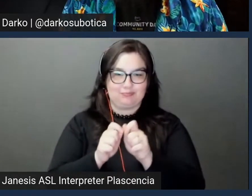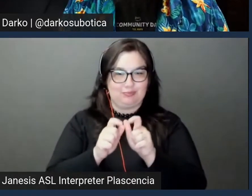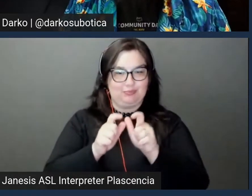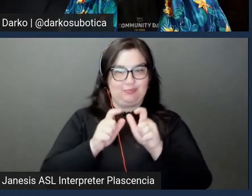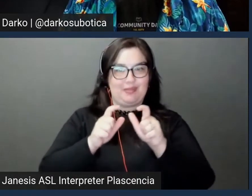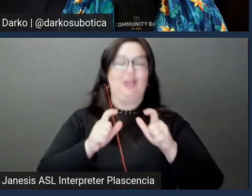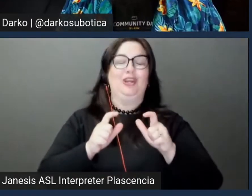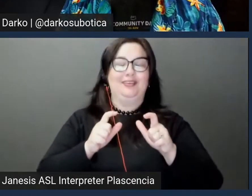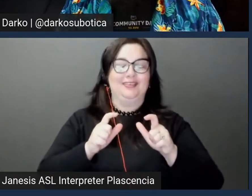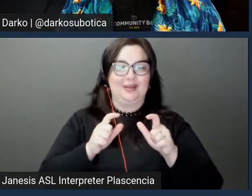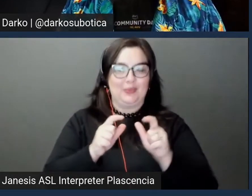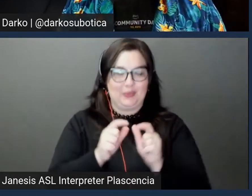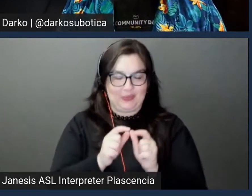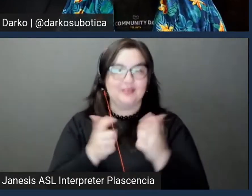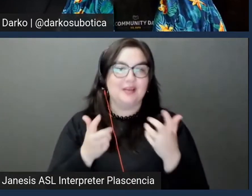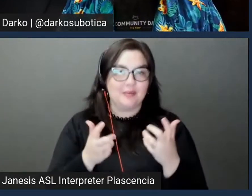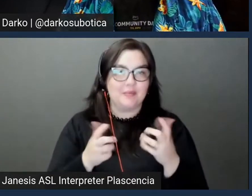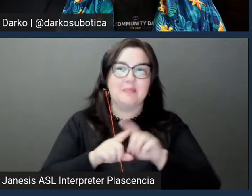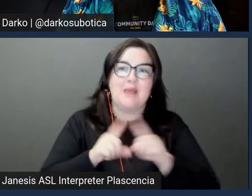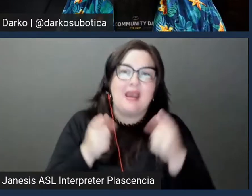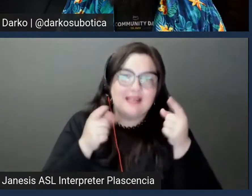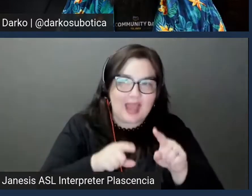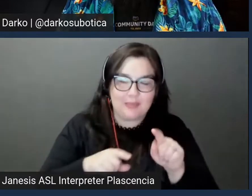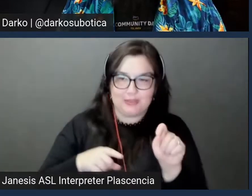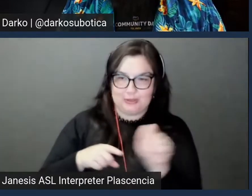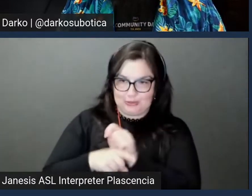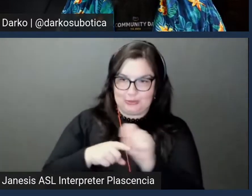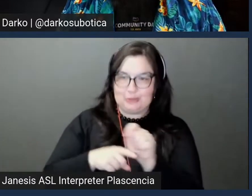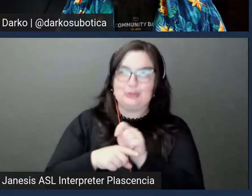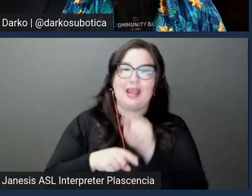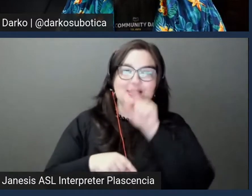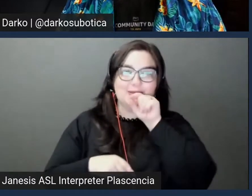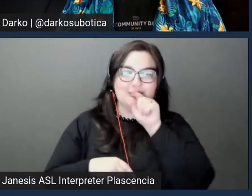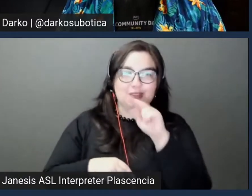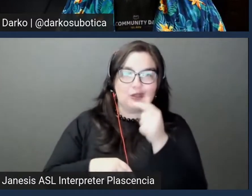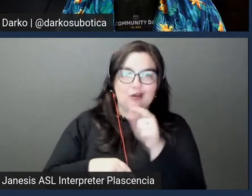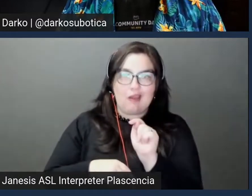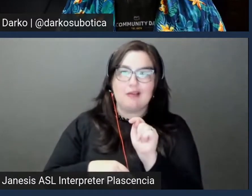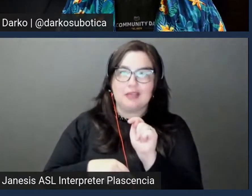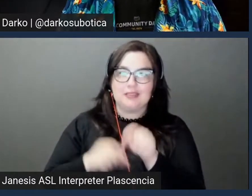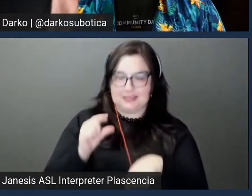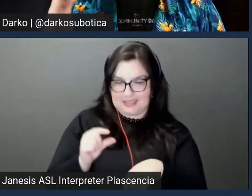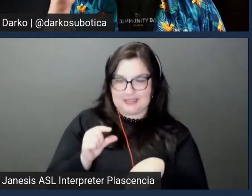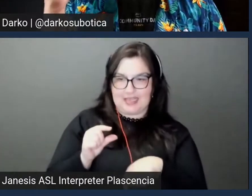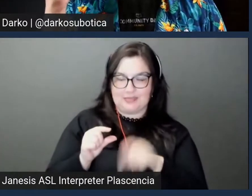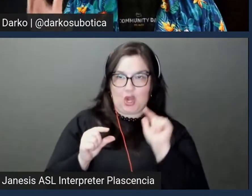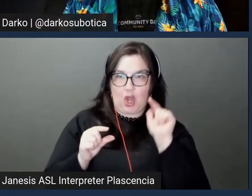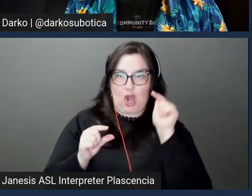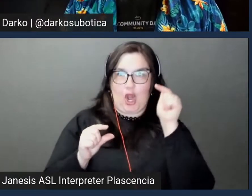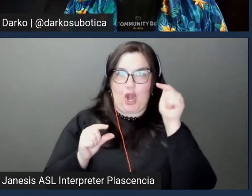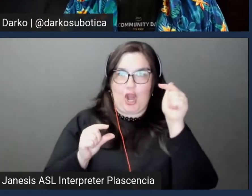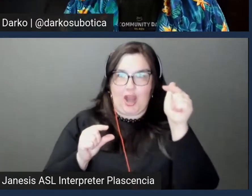So you trained it with a chicken nugget which is this size, and over time, the model does recognize that, once it's trained,